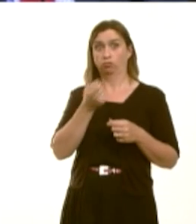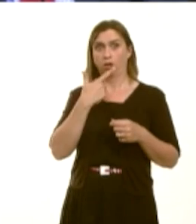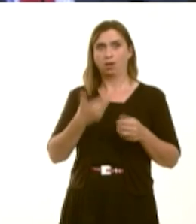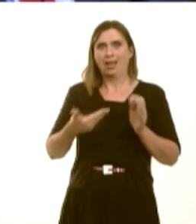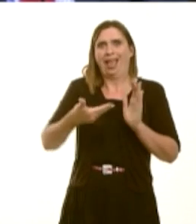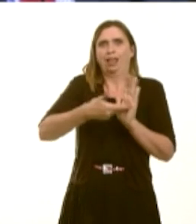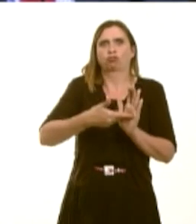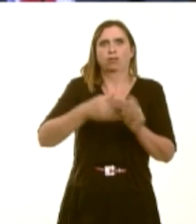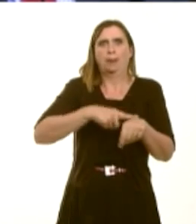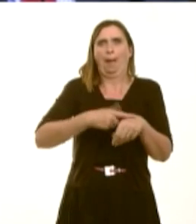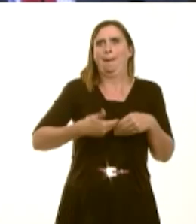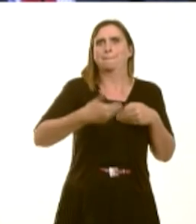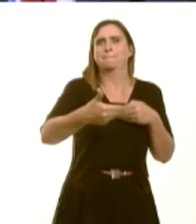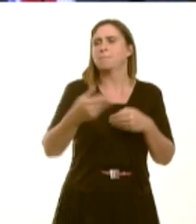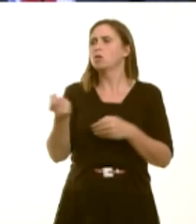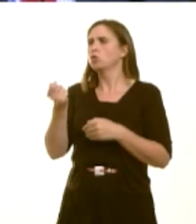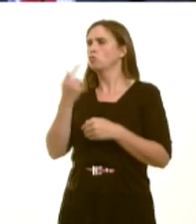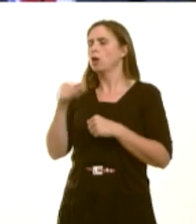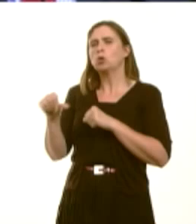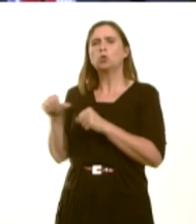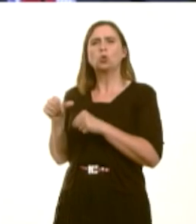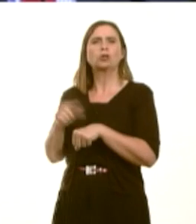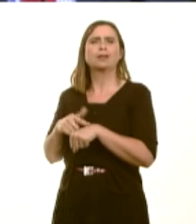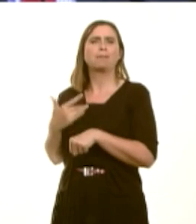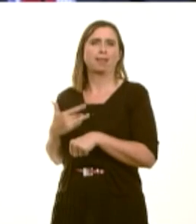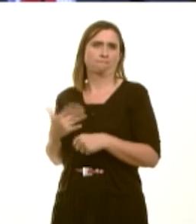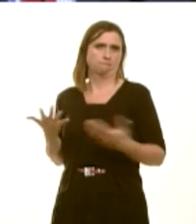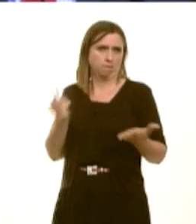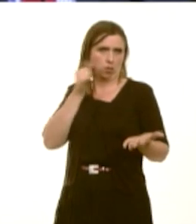thatís worth whileóof course it is; I understand that. But, we come back to the point that,